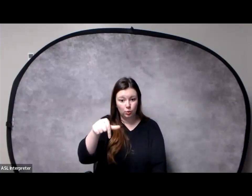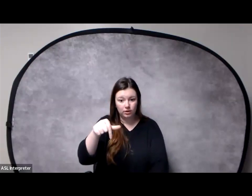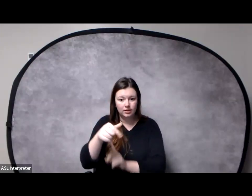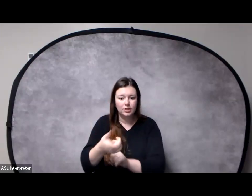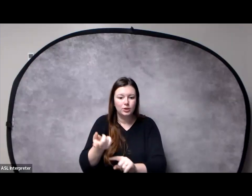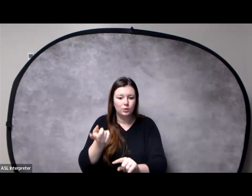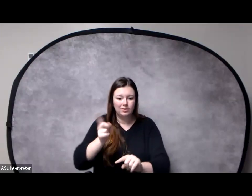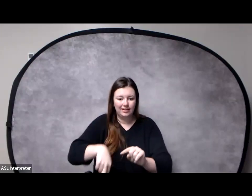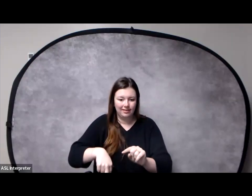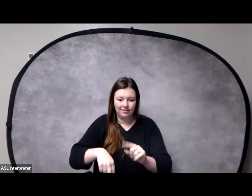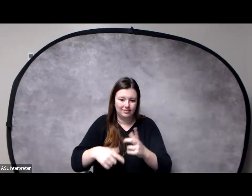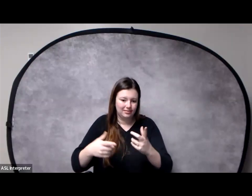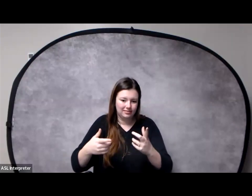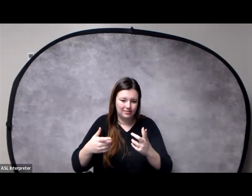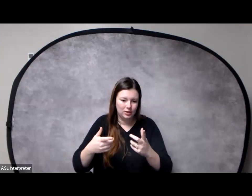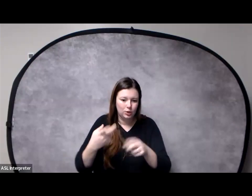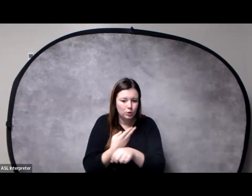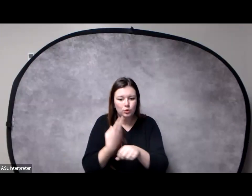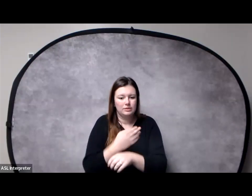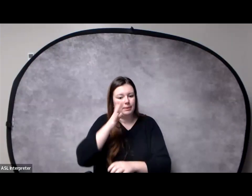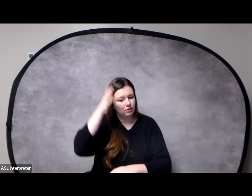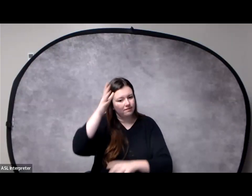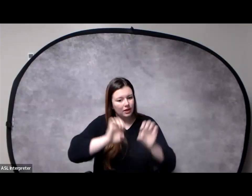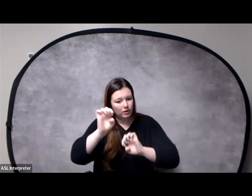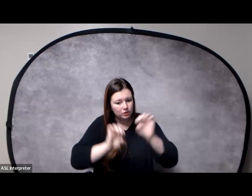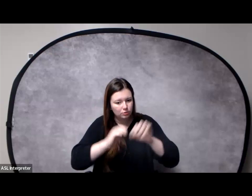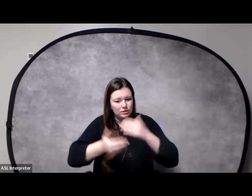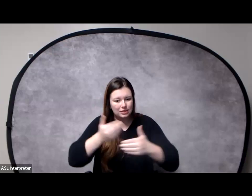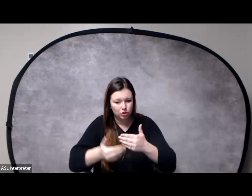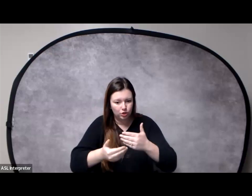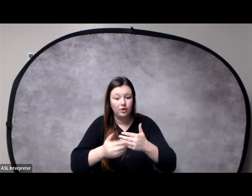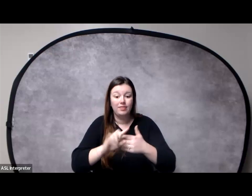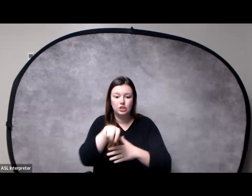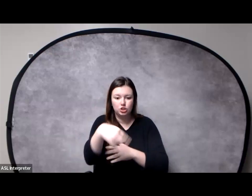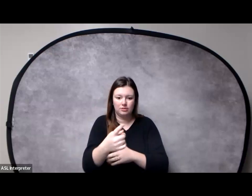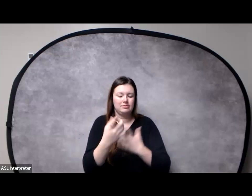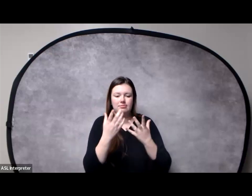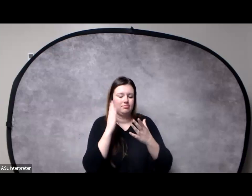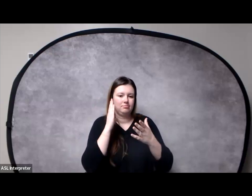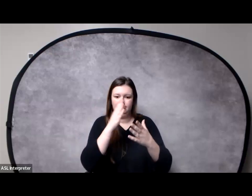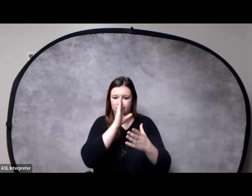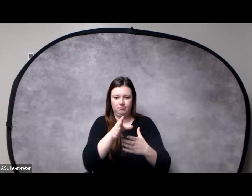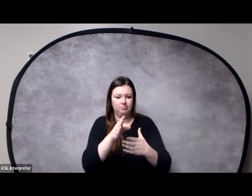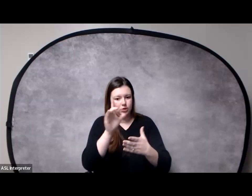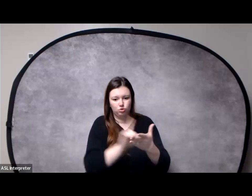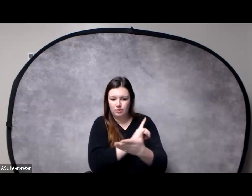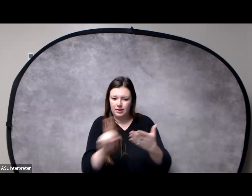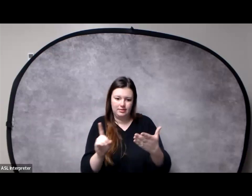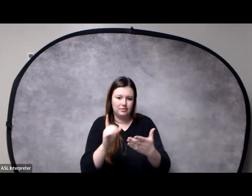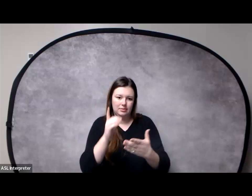of disability. We would love to hear from you if you think that what we are proposing sufficiently addresses